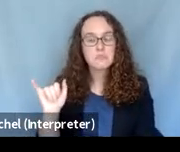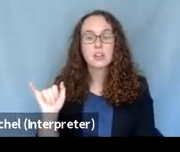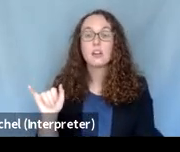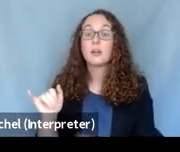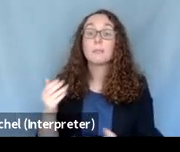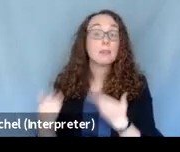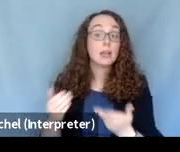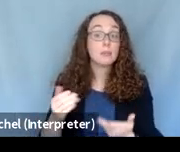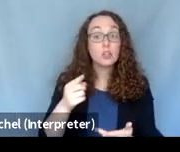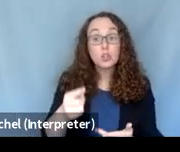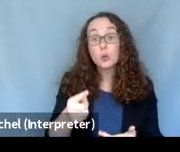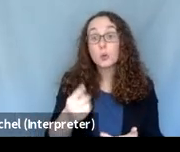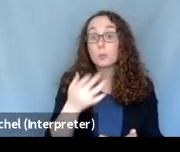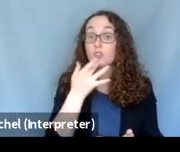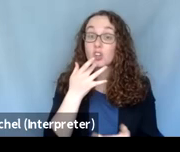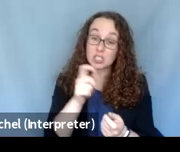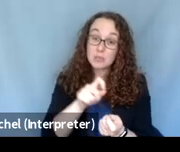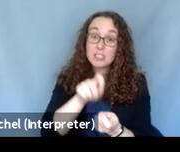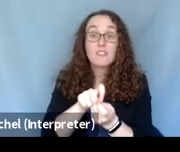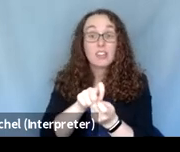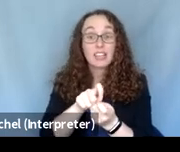I was researching "accountant" with a student